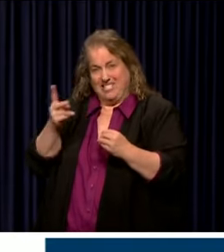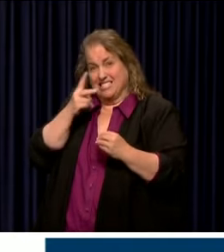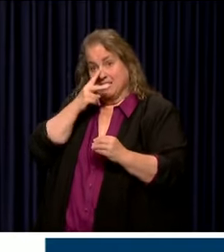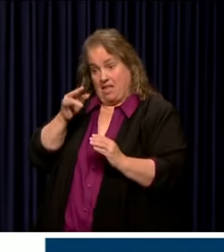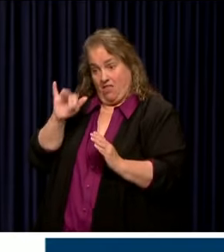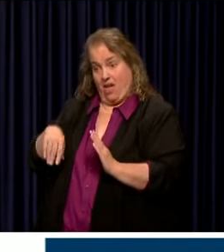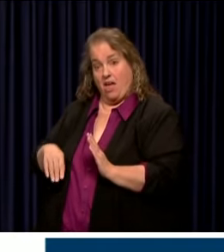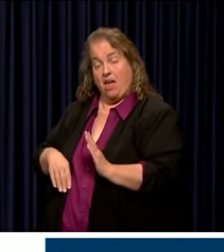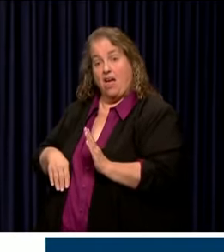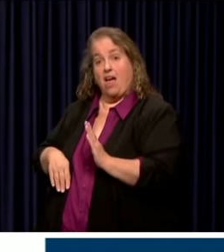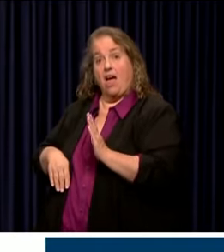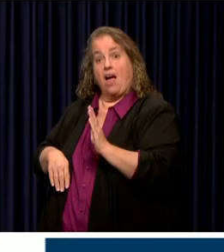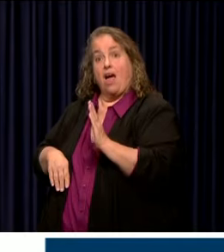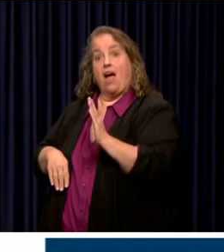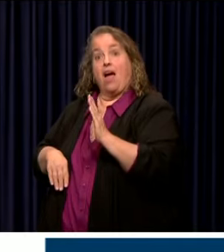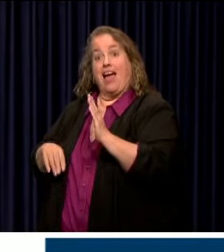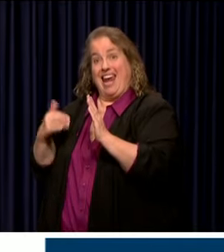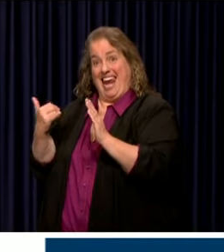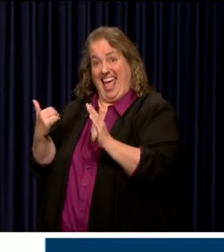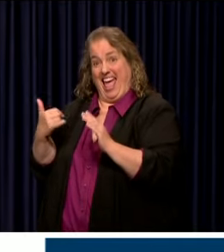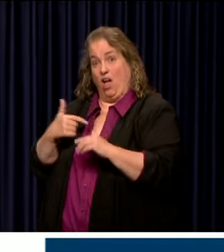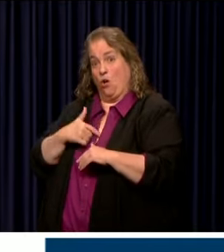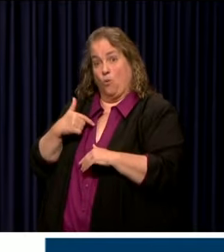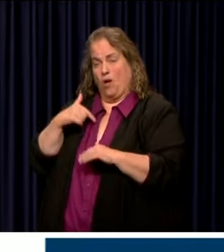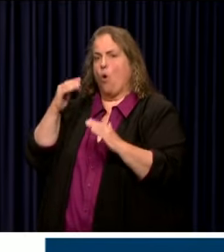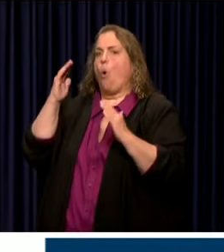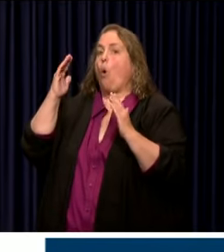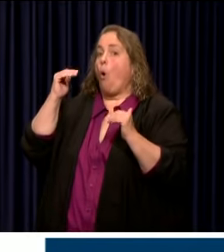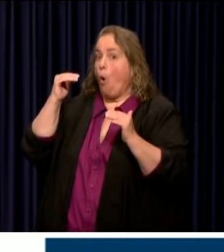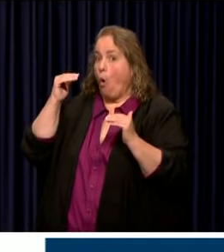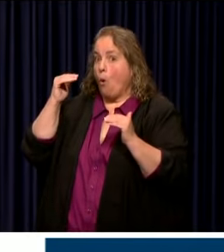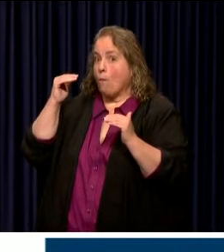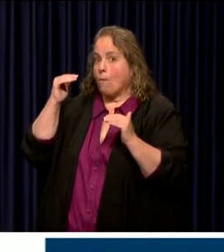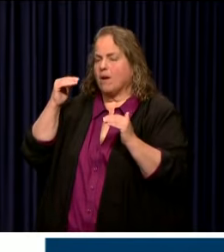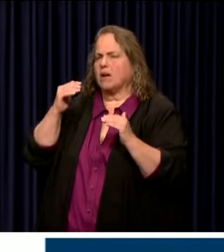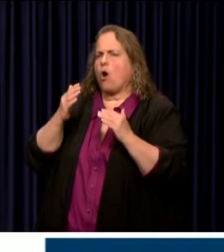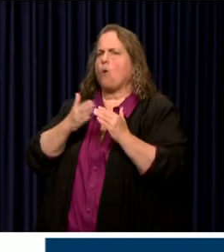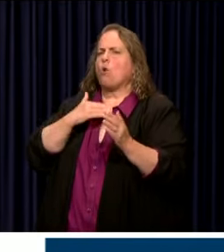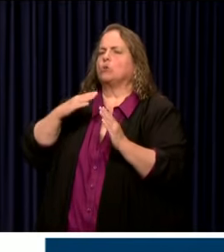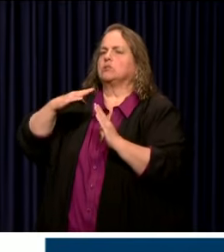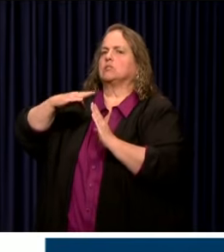CAN TAKE THAT FIRST WAVE AND DO